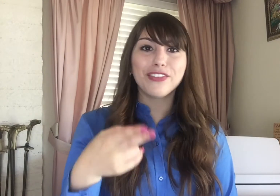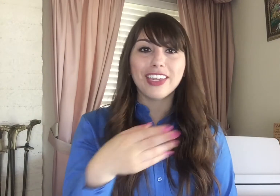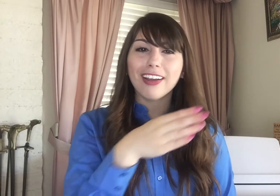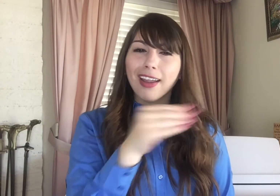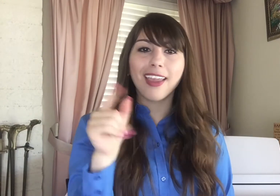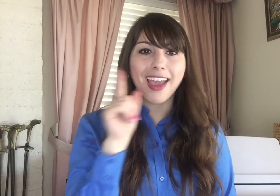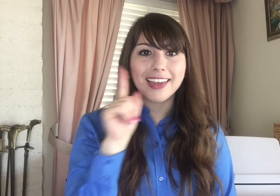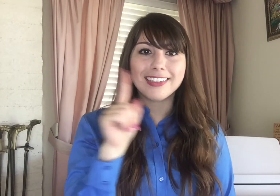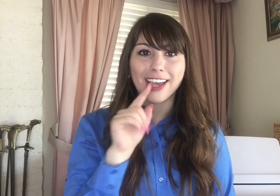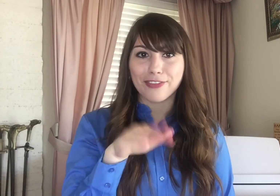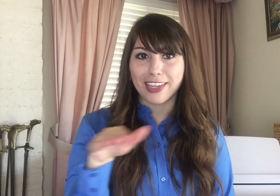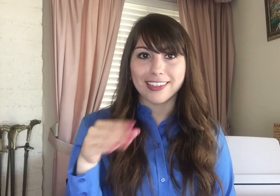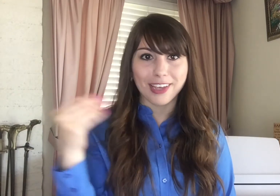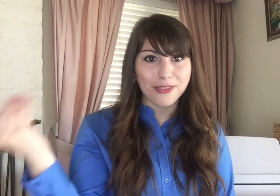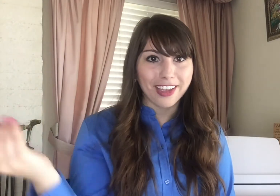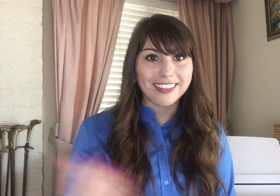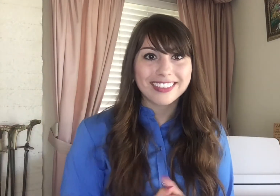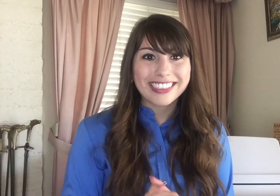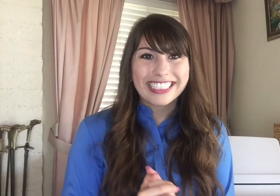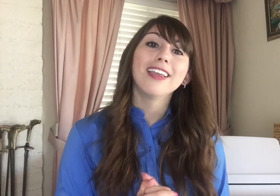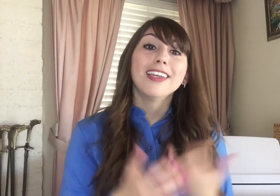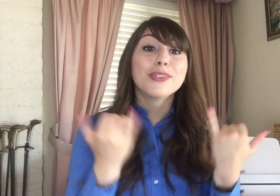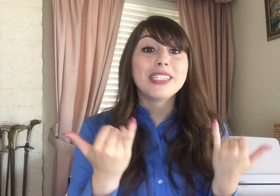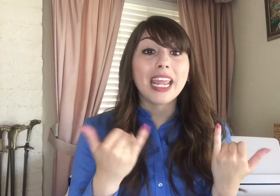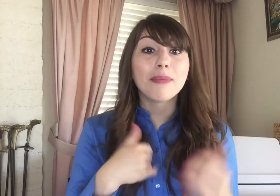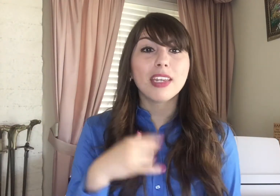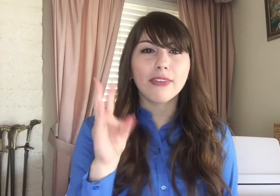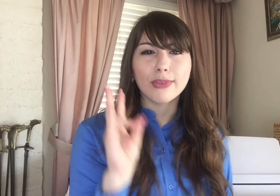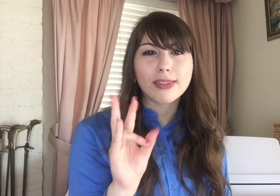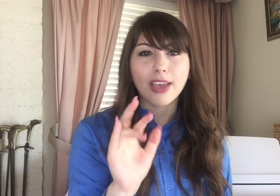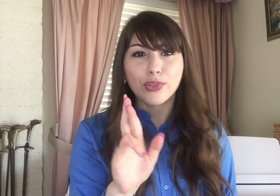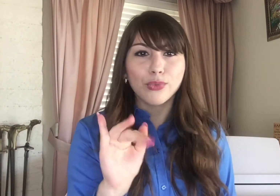of hearing and deaf kids out there. So, today I'm going to give you seven